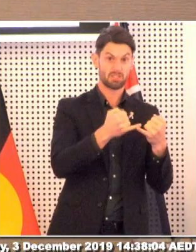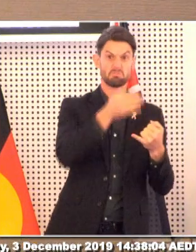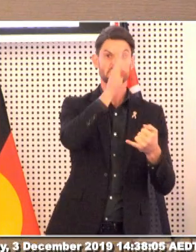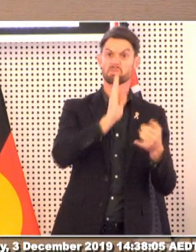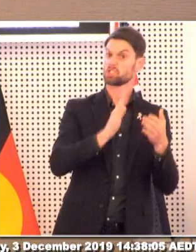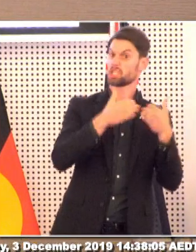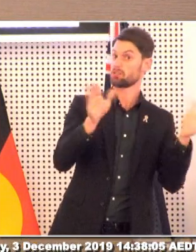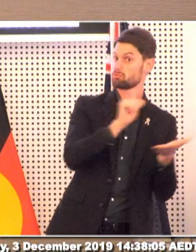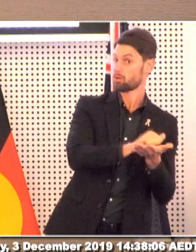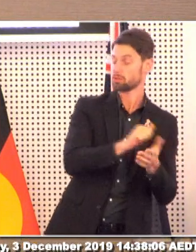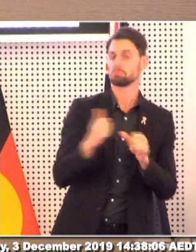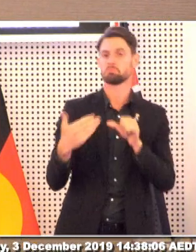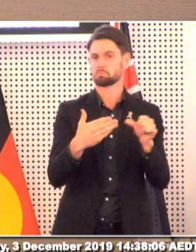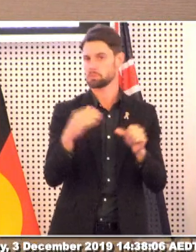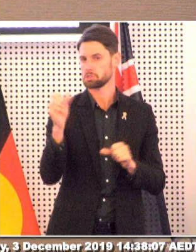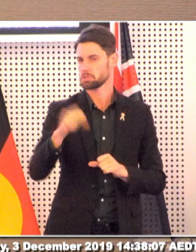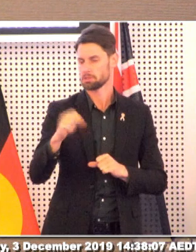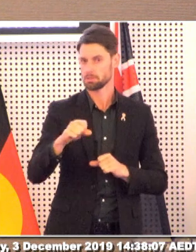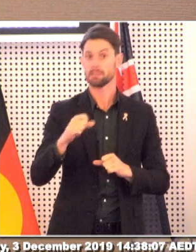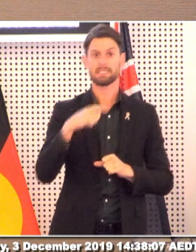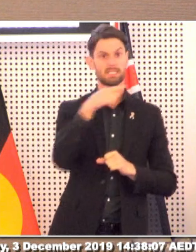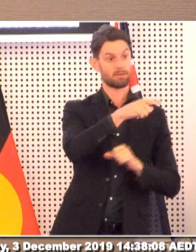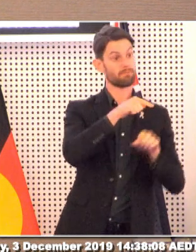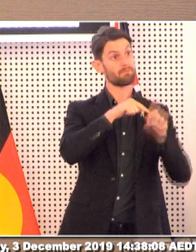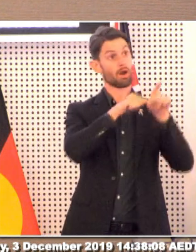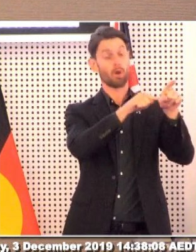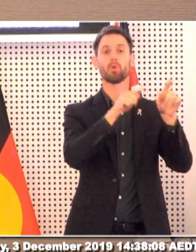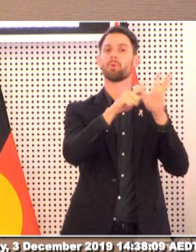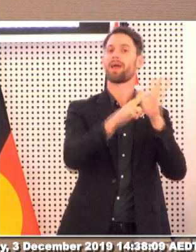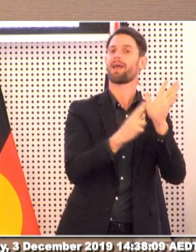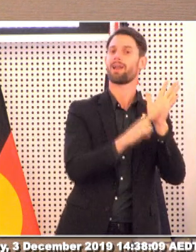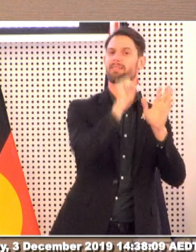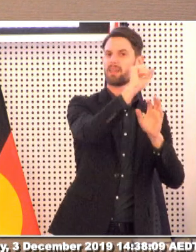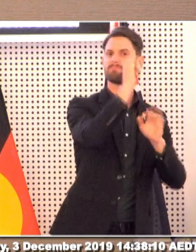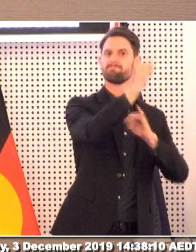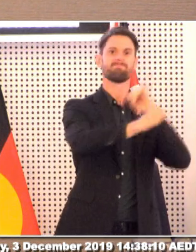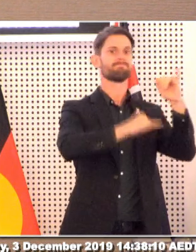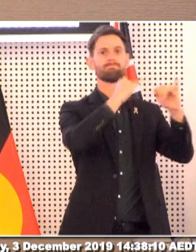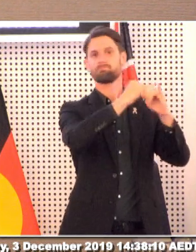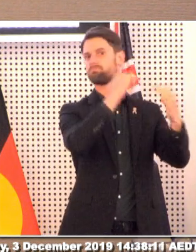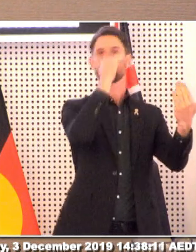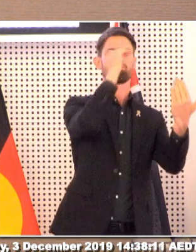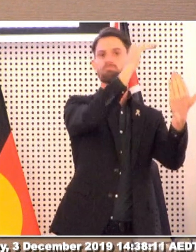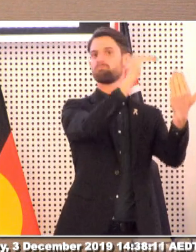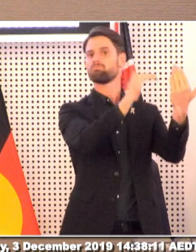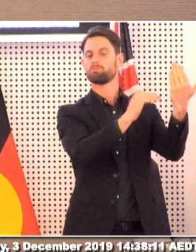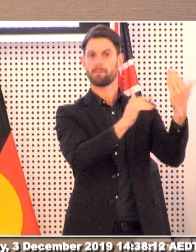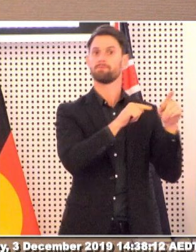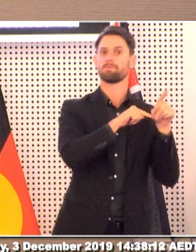And so it reflects the international human rights that may be found in the International Covenant on Civil and Political Rights.